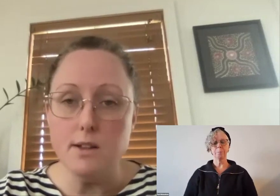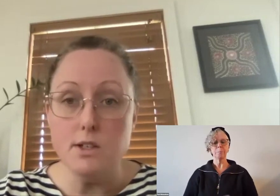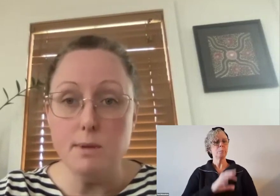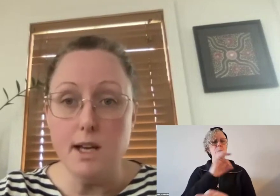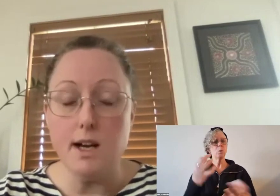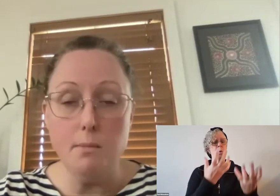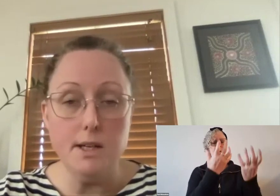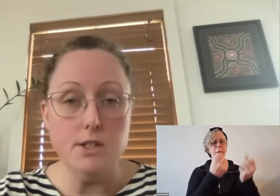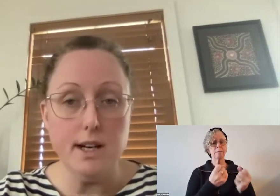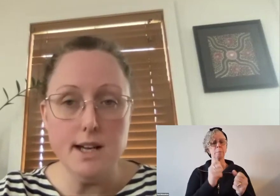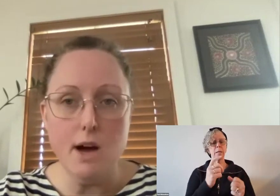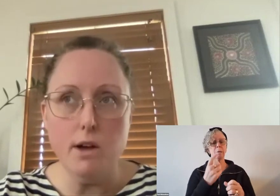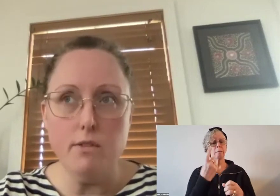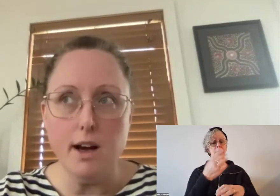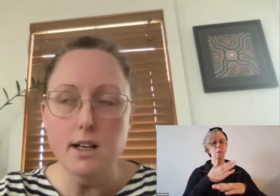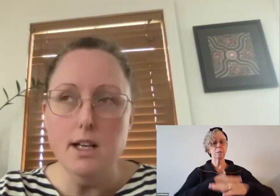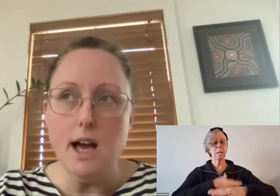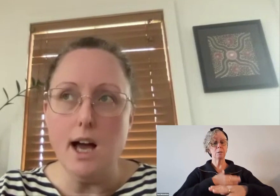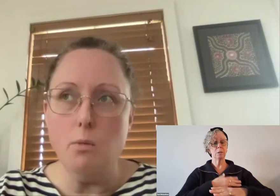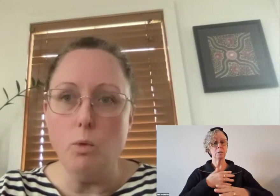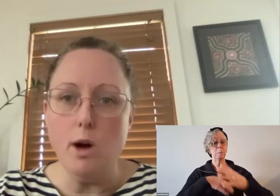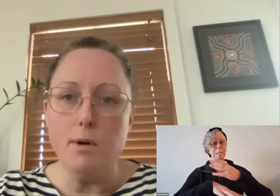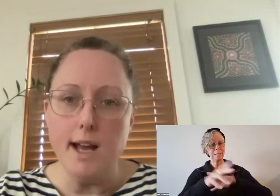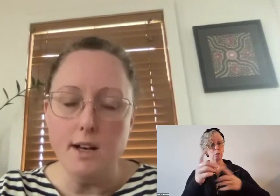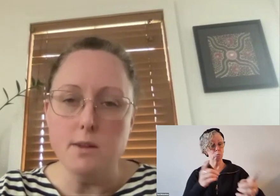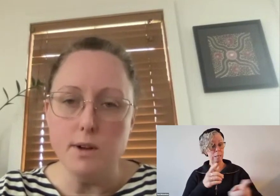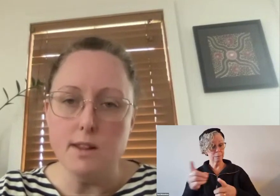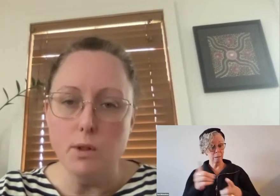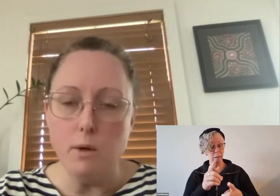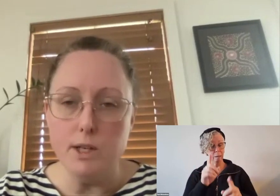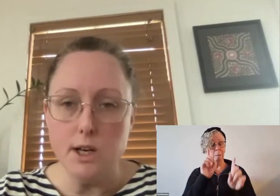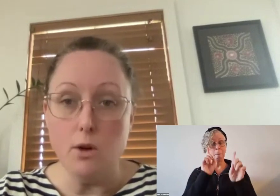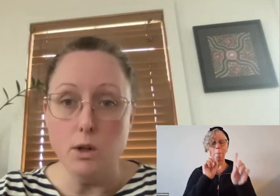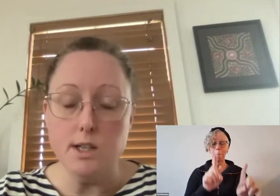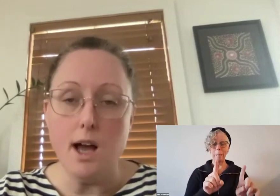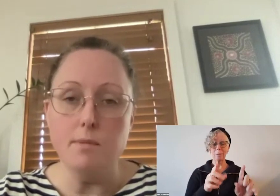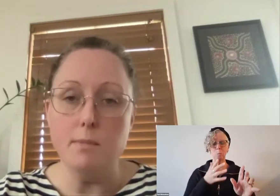to be a company director, however, we operate under the principle that we should at all times